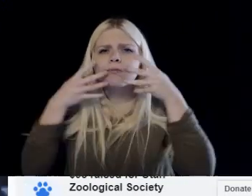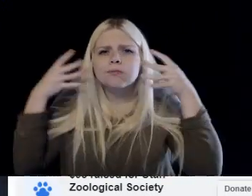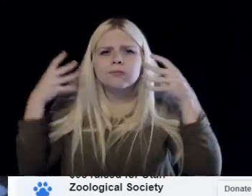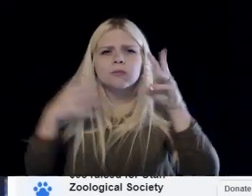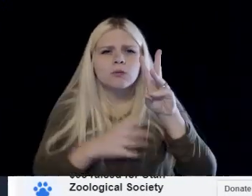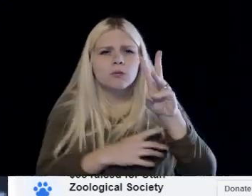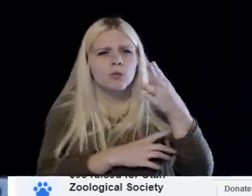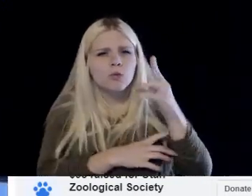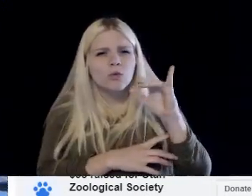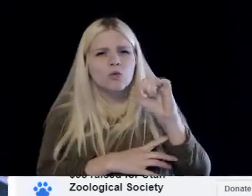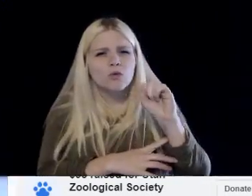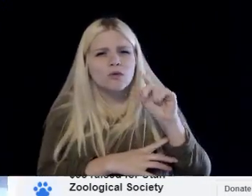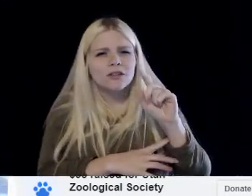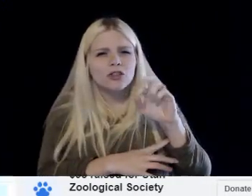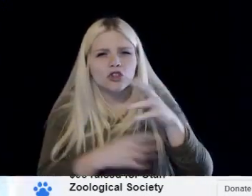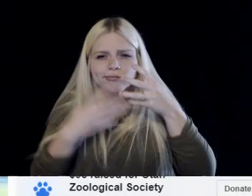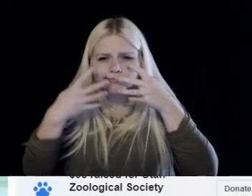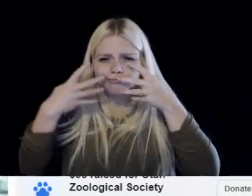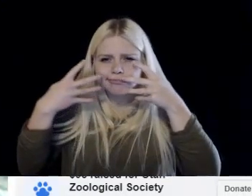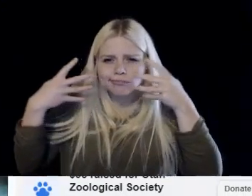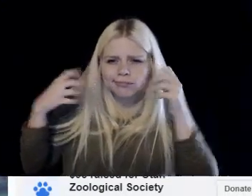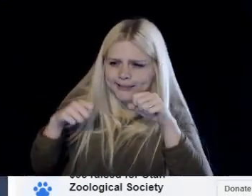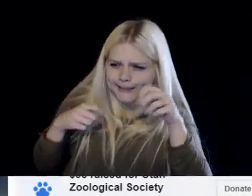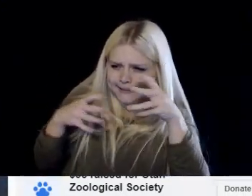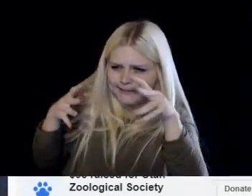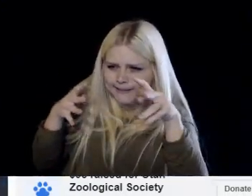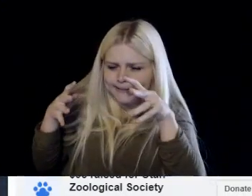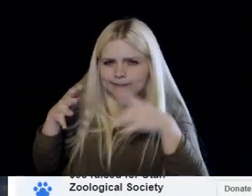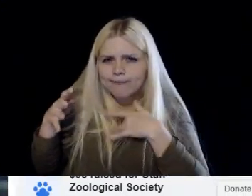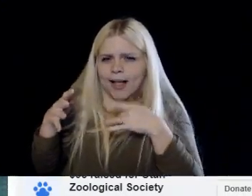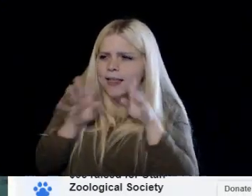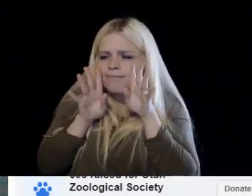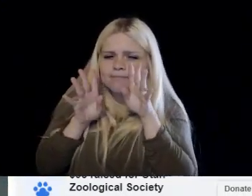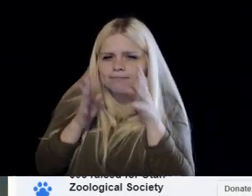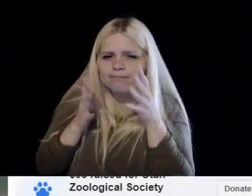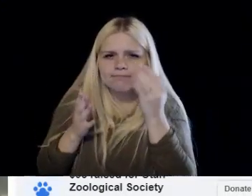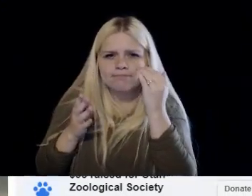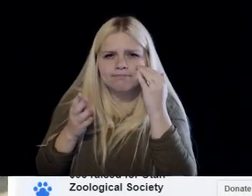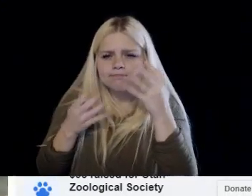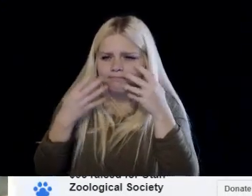motion of fish, basically the wake. So, if you think about like a boat driving, there's those big wakes